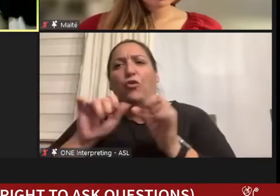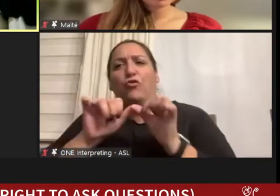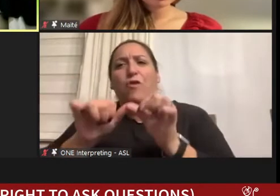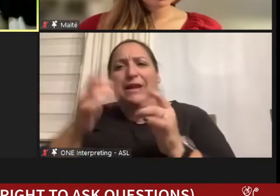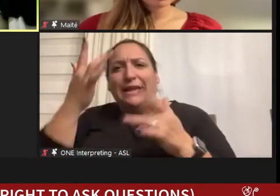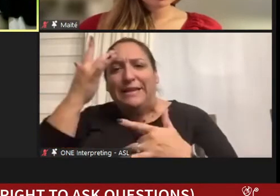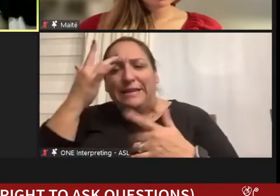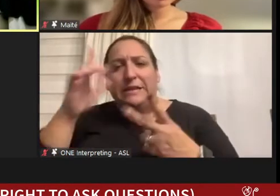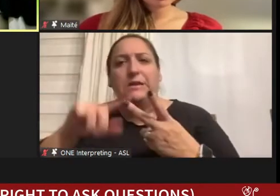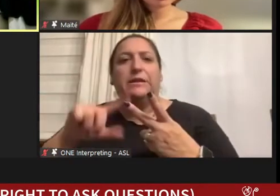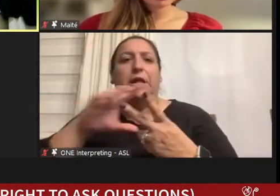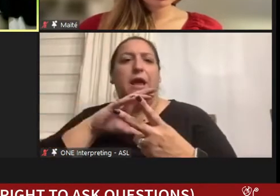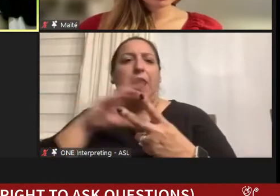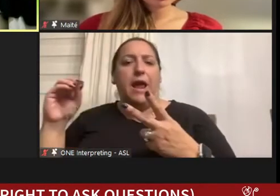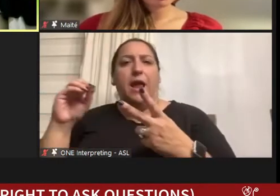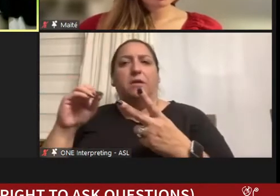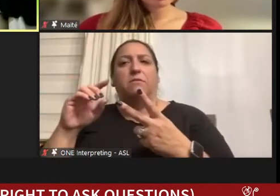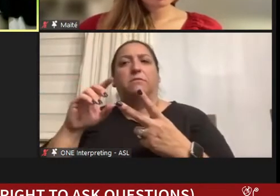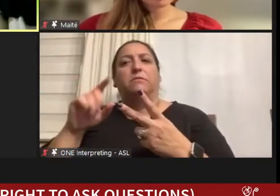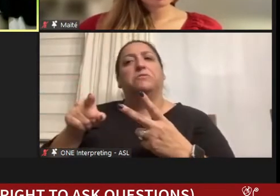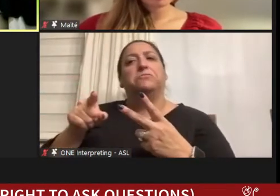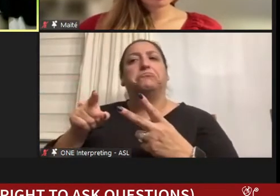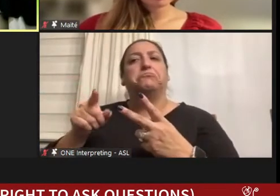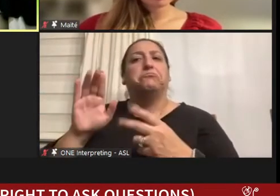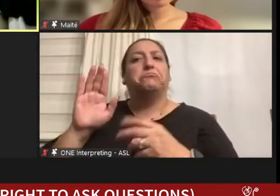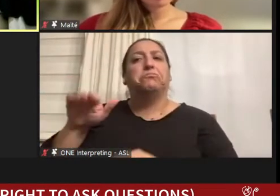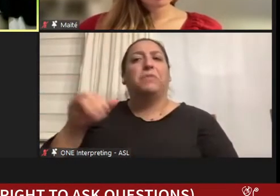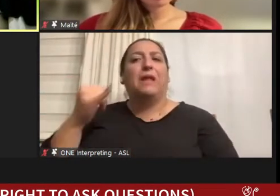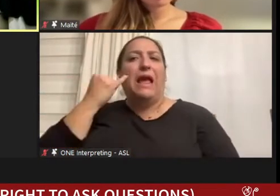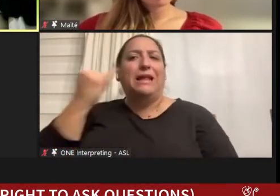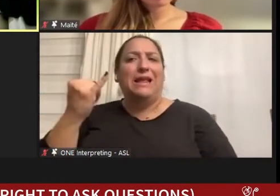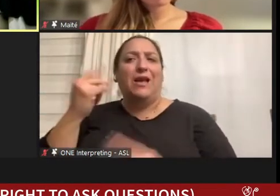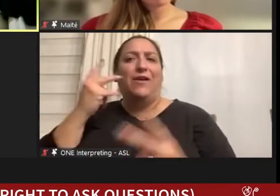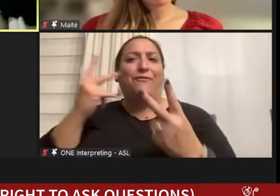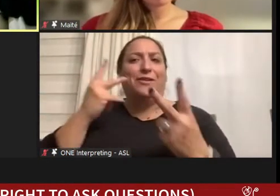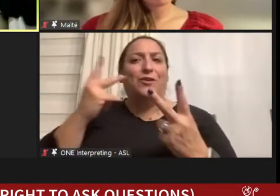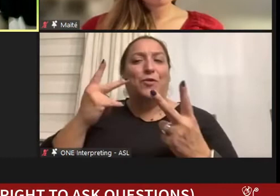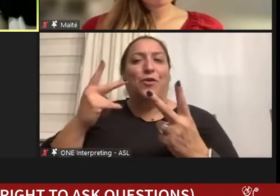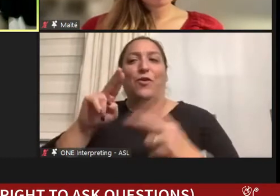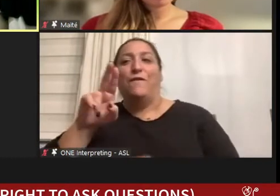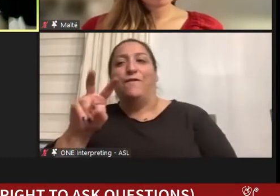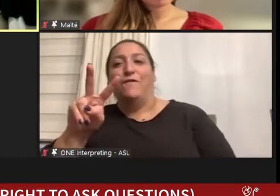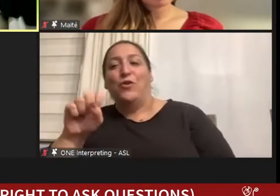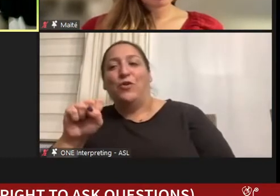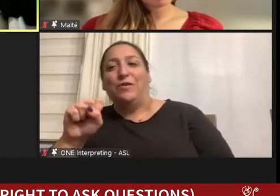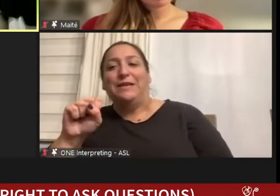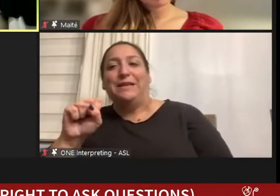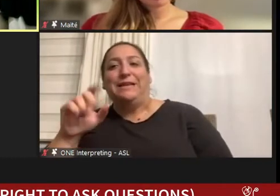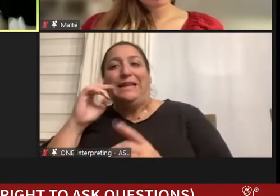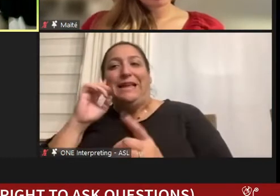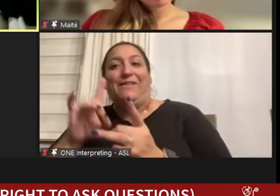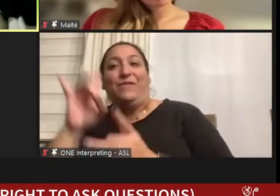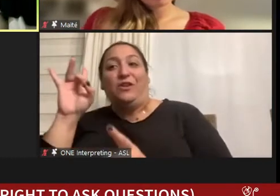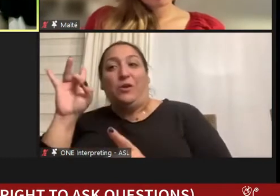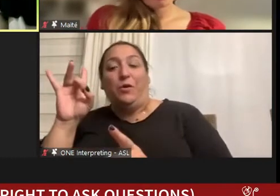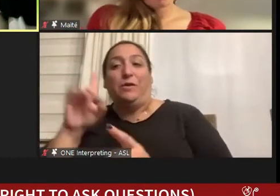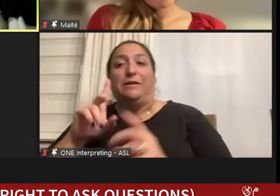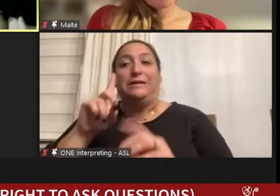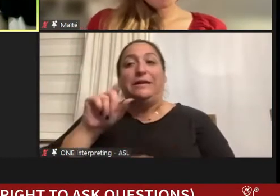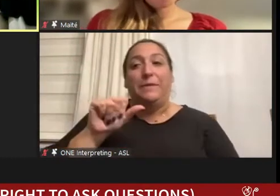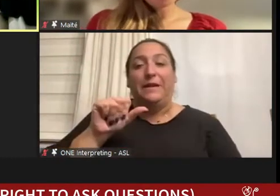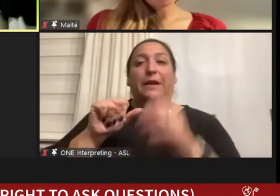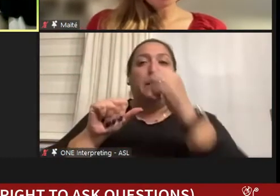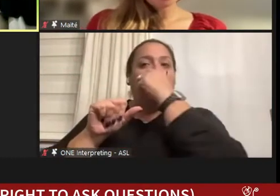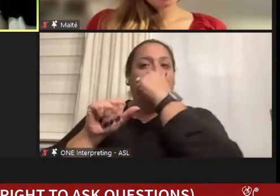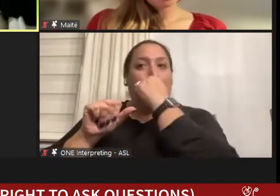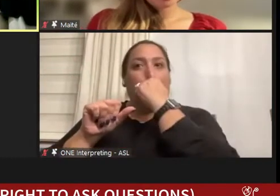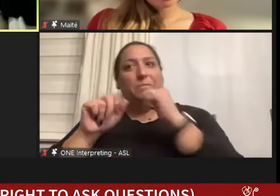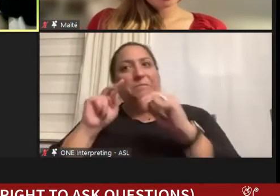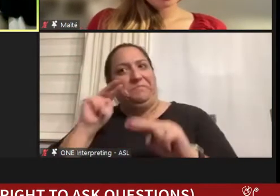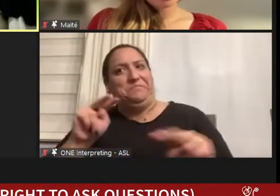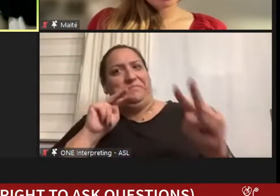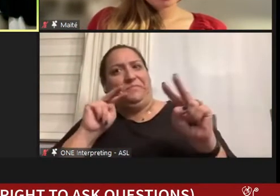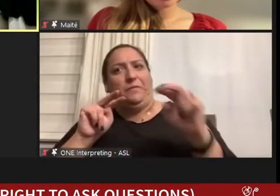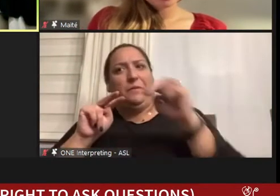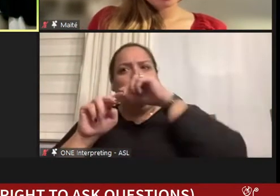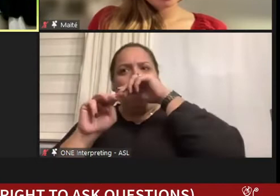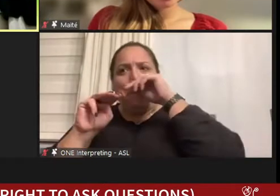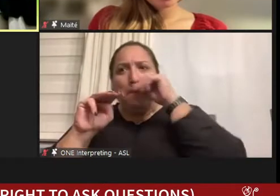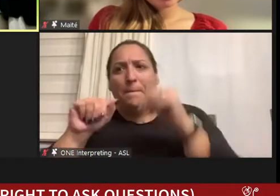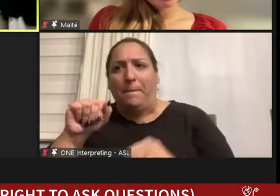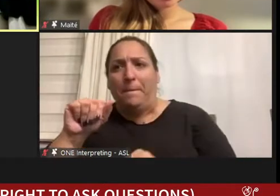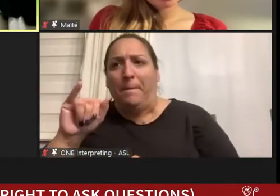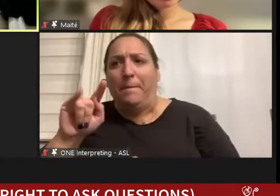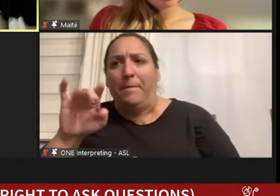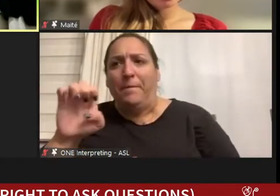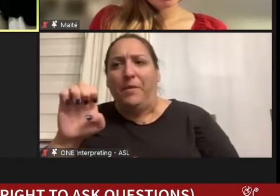and visible versus invisible disabilities, and I admire – I start my day by having med students